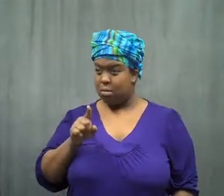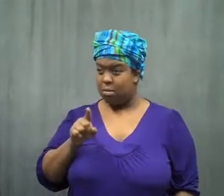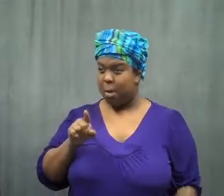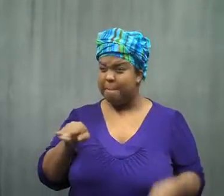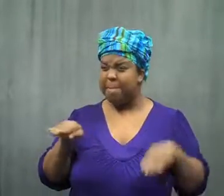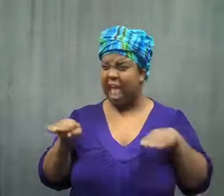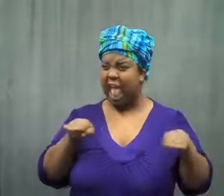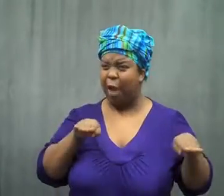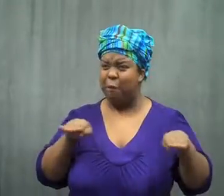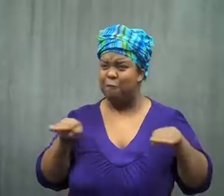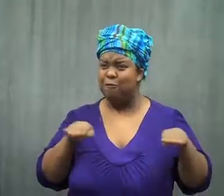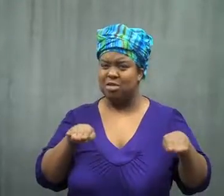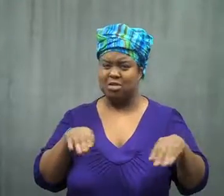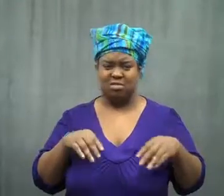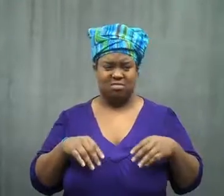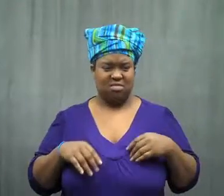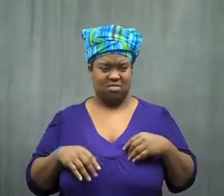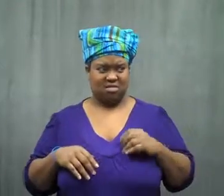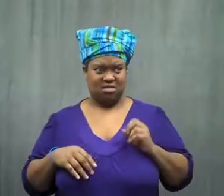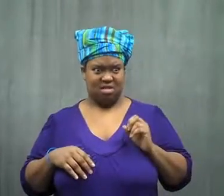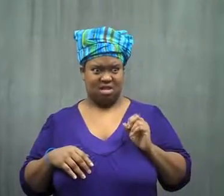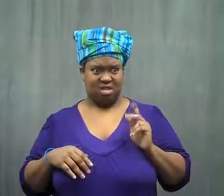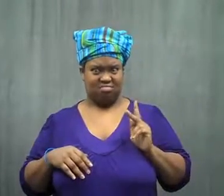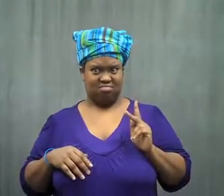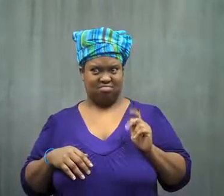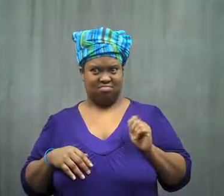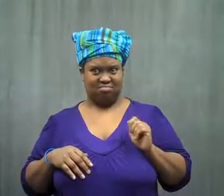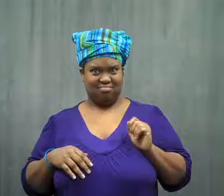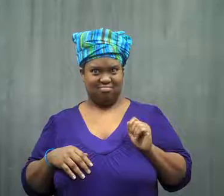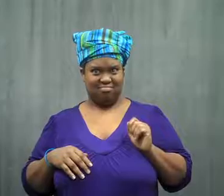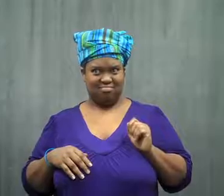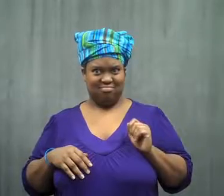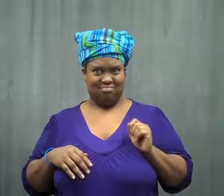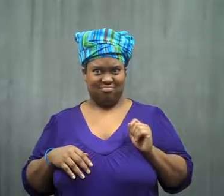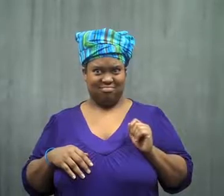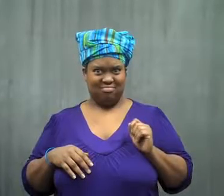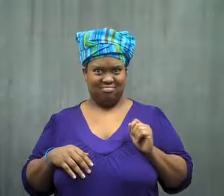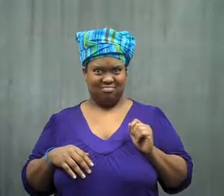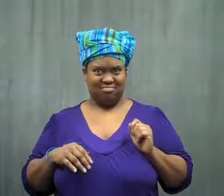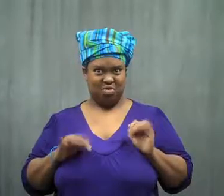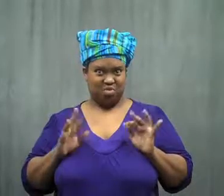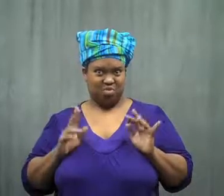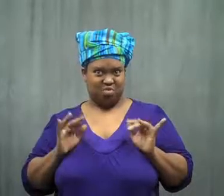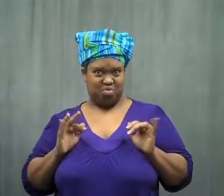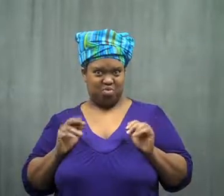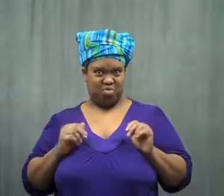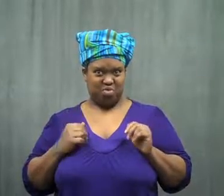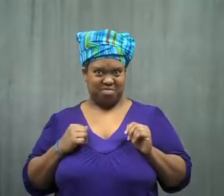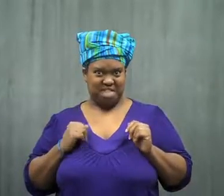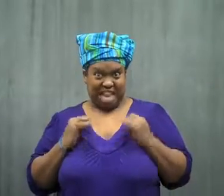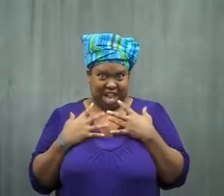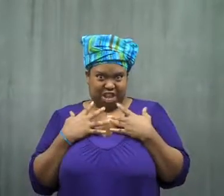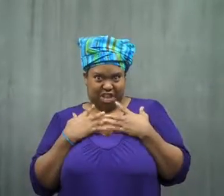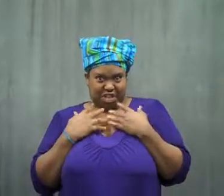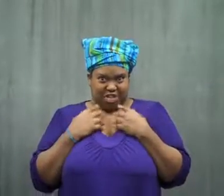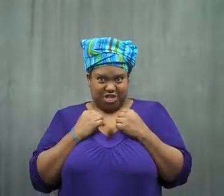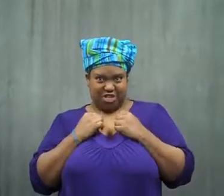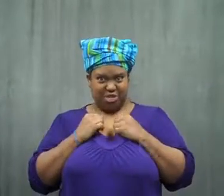They said, "Behave!" I said, "Umm.. ok! Oooo.. I'm scared!"